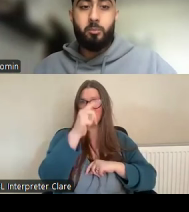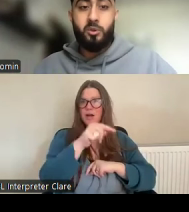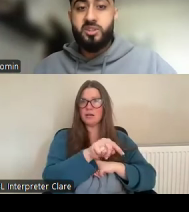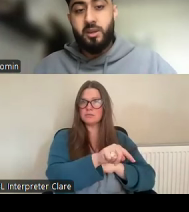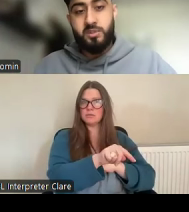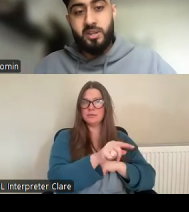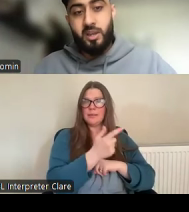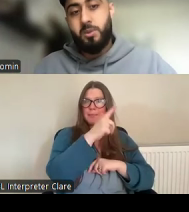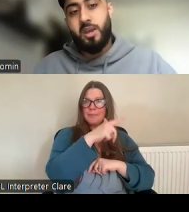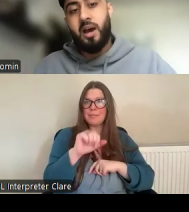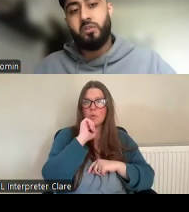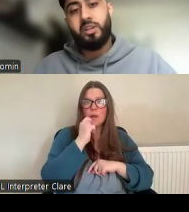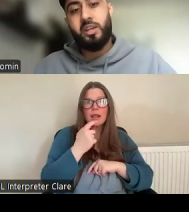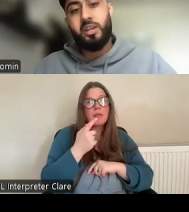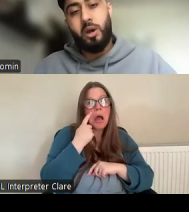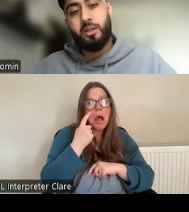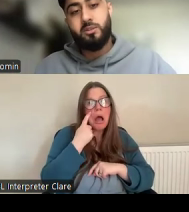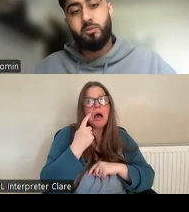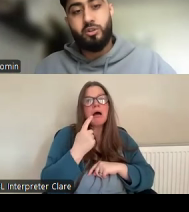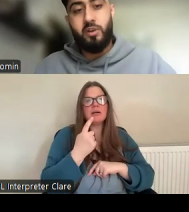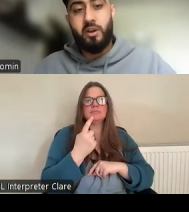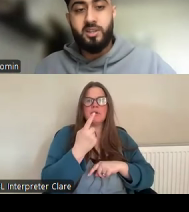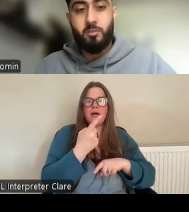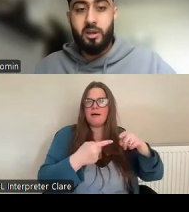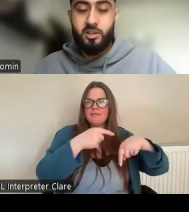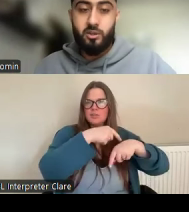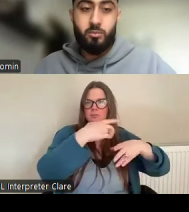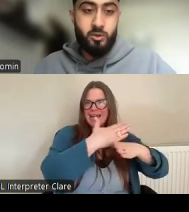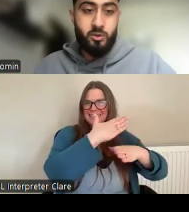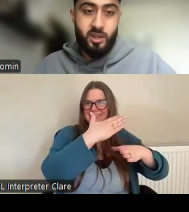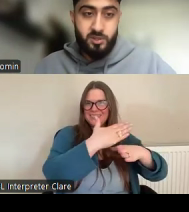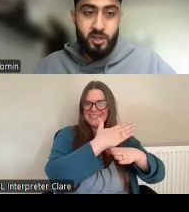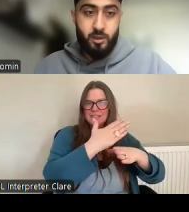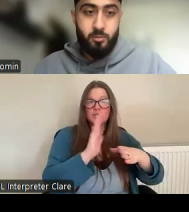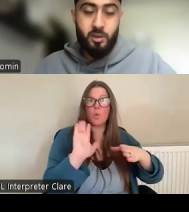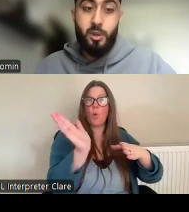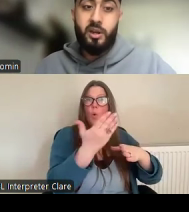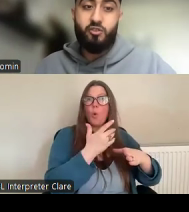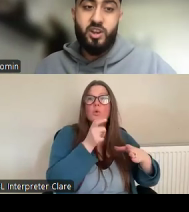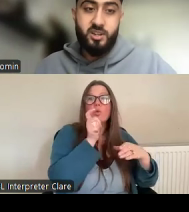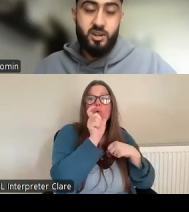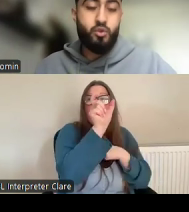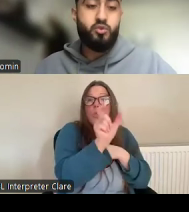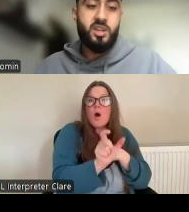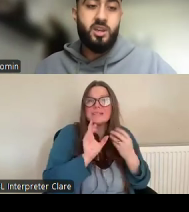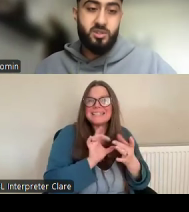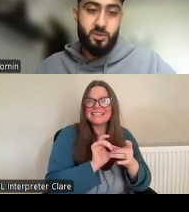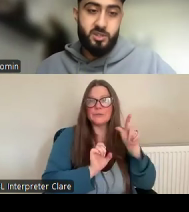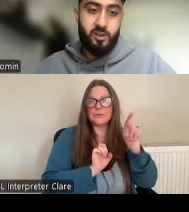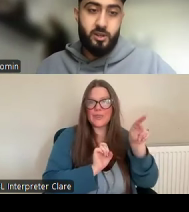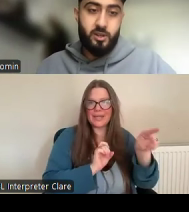Museums near me, have keywords which are very similar to museums near me and people interested in museums specifically.